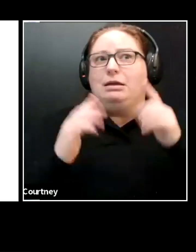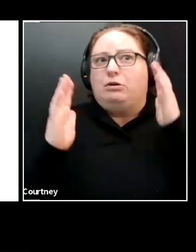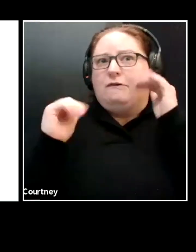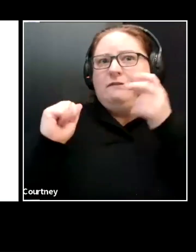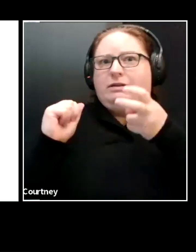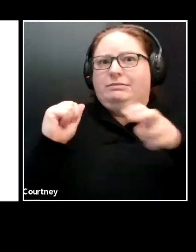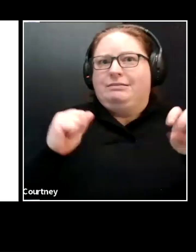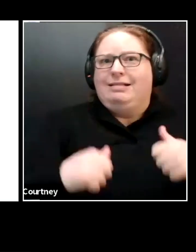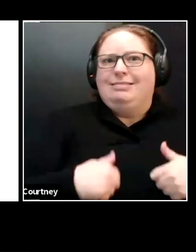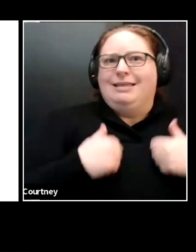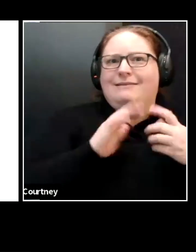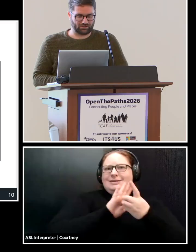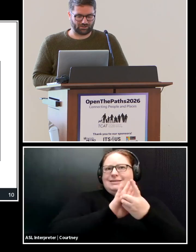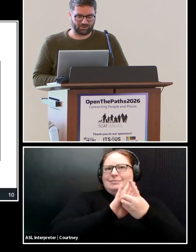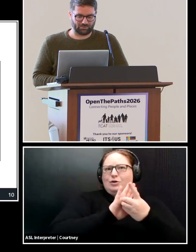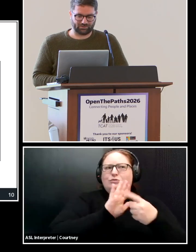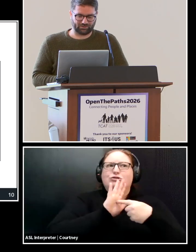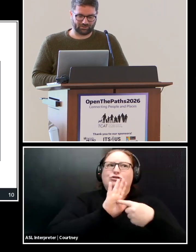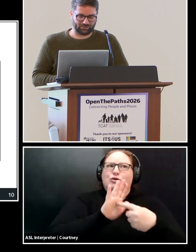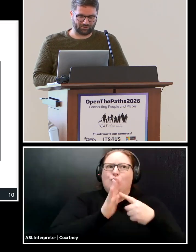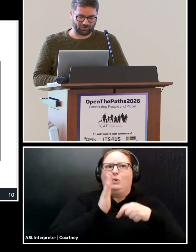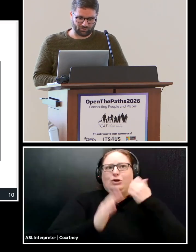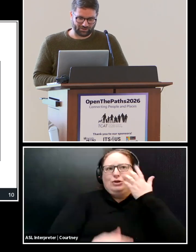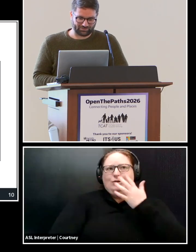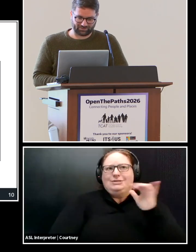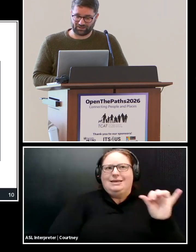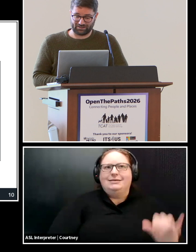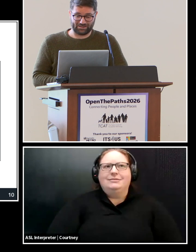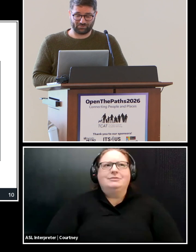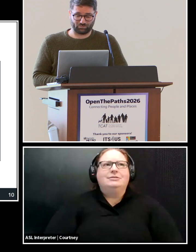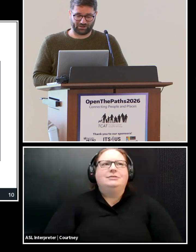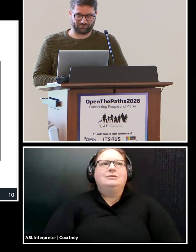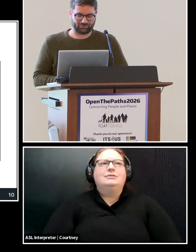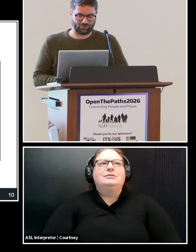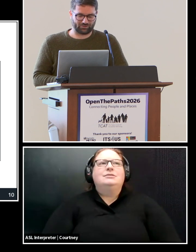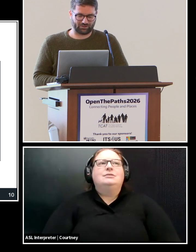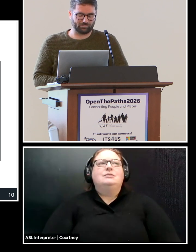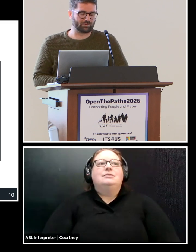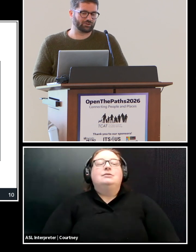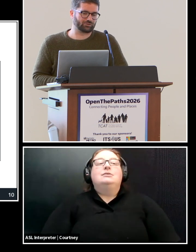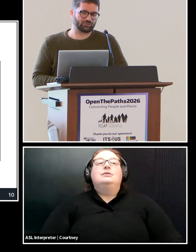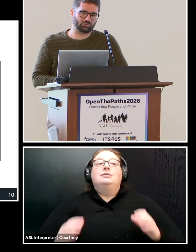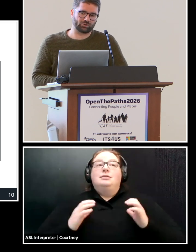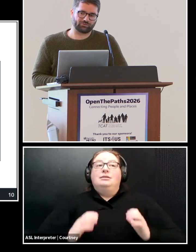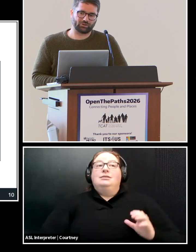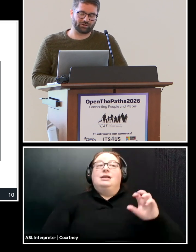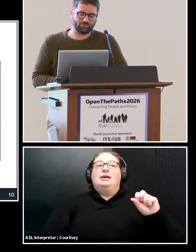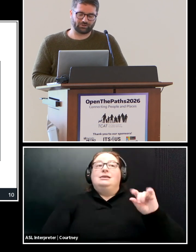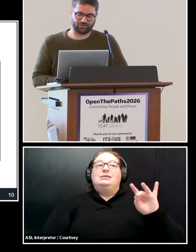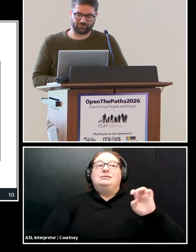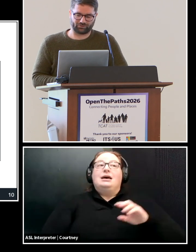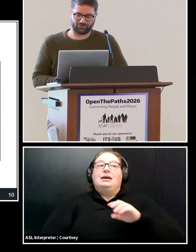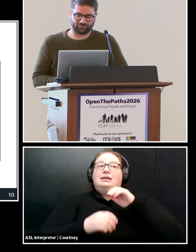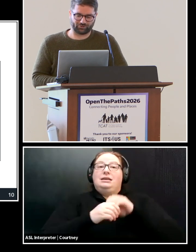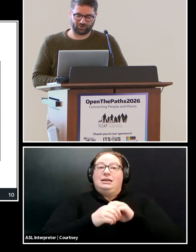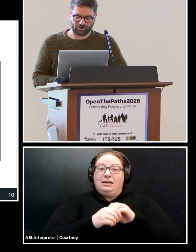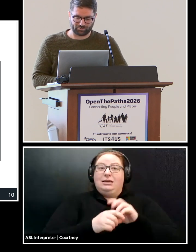um to show how it works. Um it's a client side in browser OSM merge workflow. Uh so for our